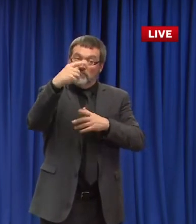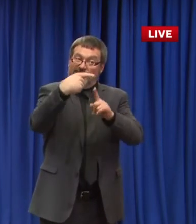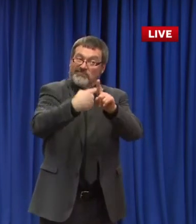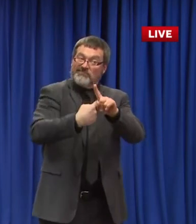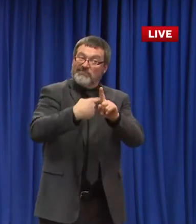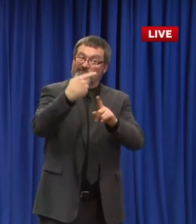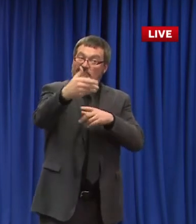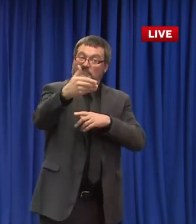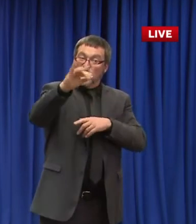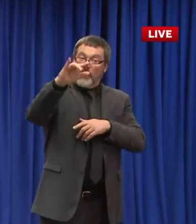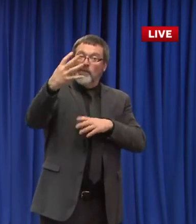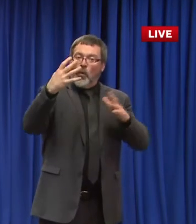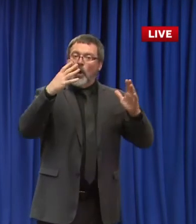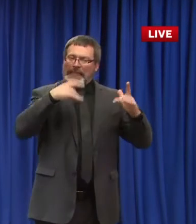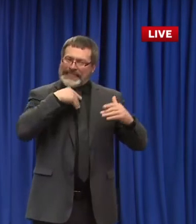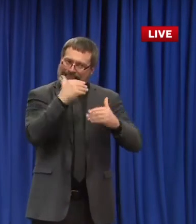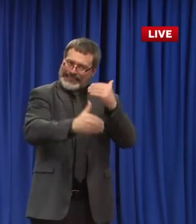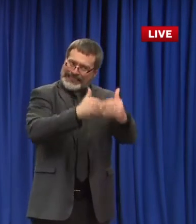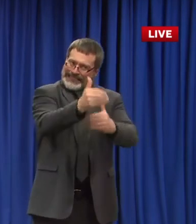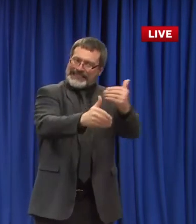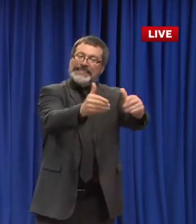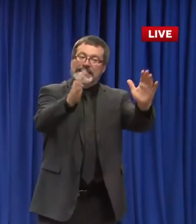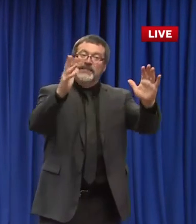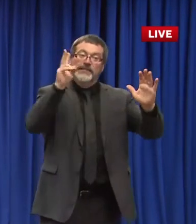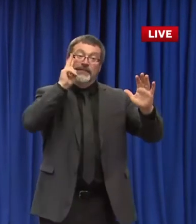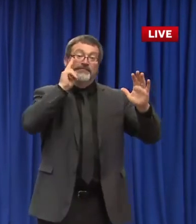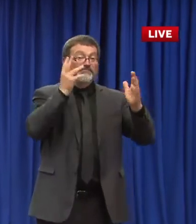BUT IT JULY 4TH WILL BE UPON US SOON ENOUGH. SO WE’LL KEEP MAKING STEPS FORWARD AND WE JUST WANT